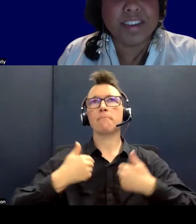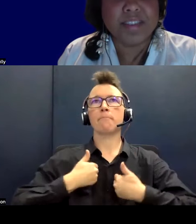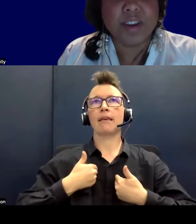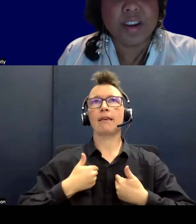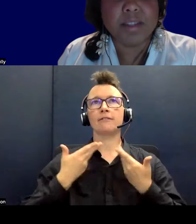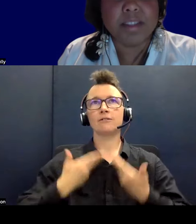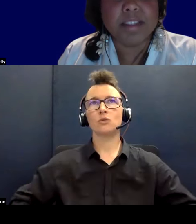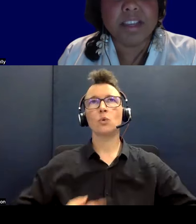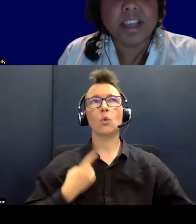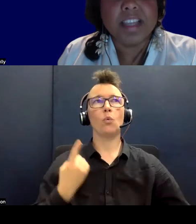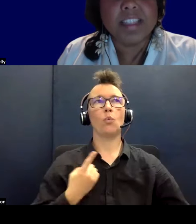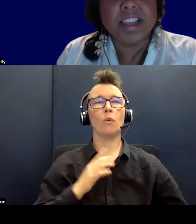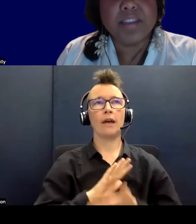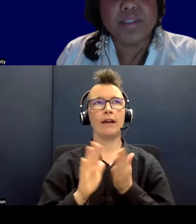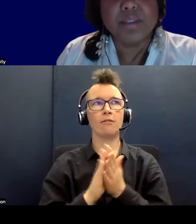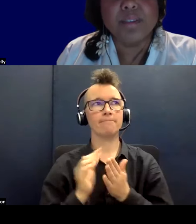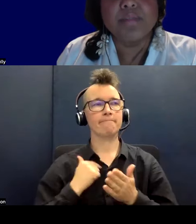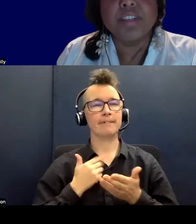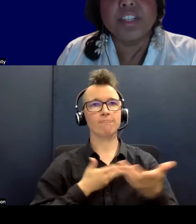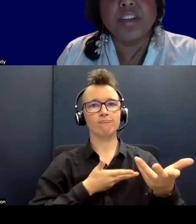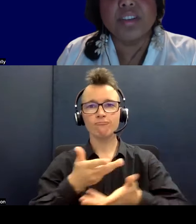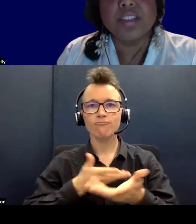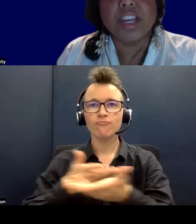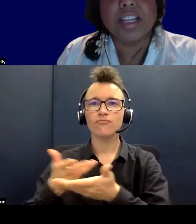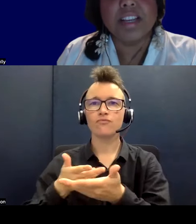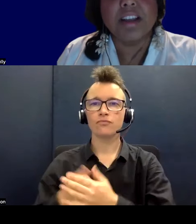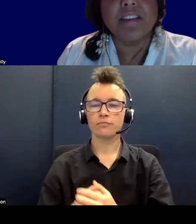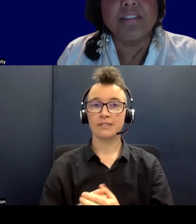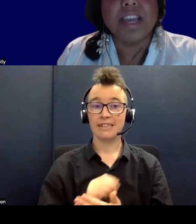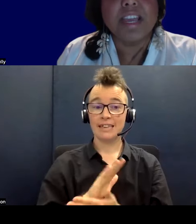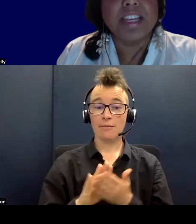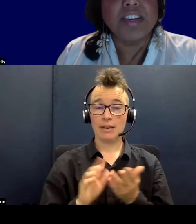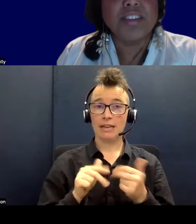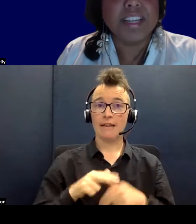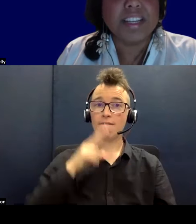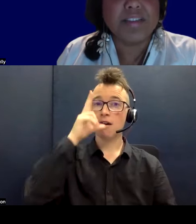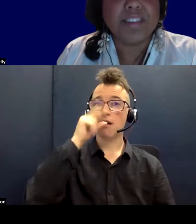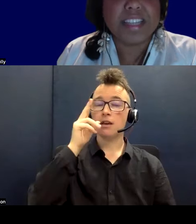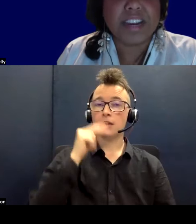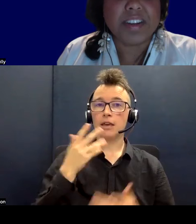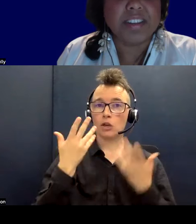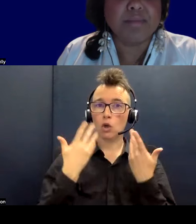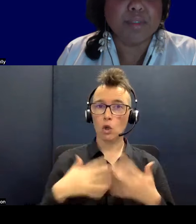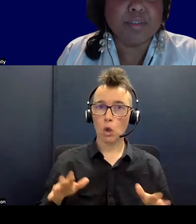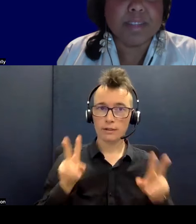environments. So therefore vision loss early in life can critically affect areas of movement,